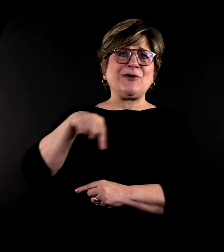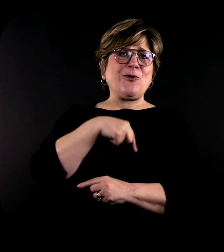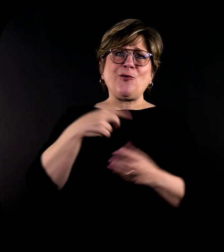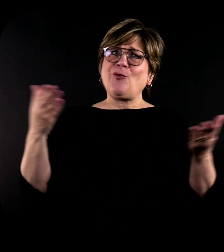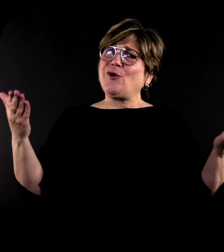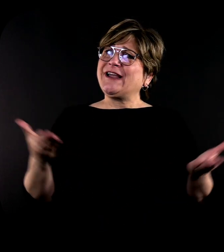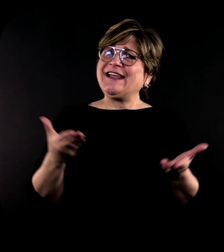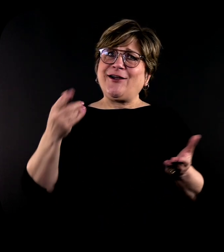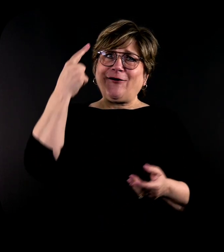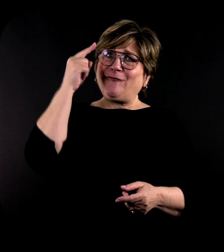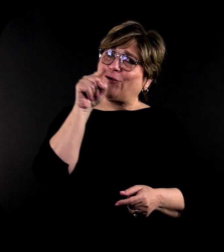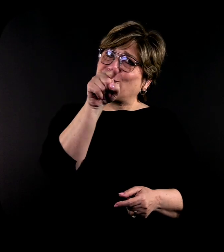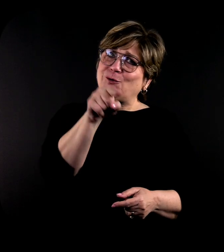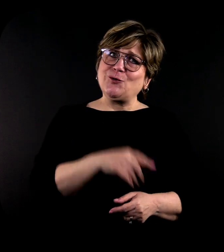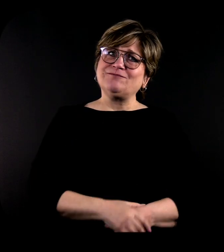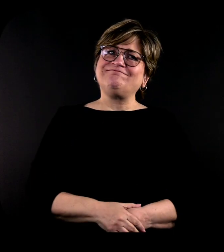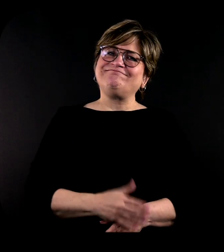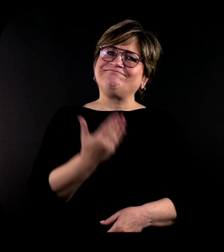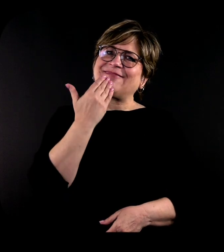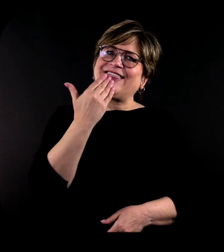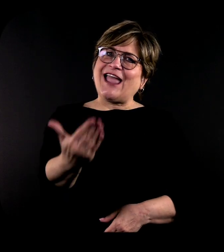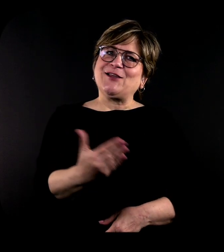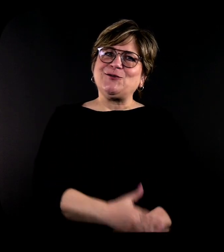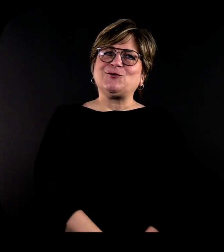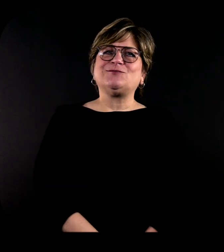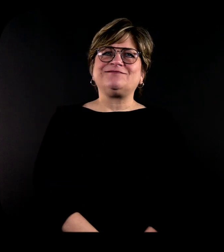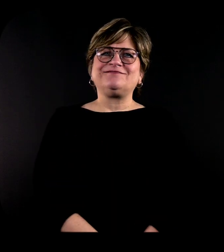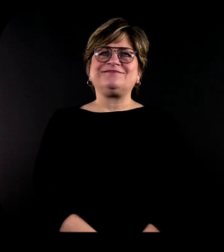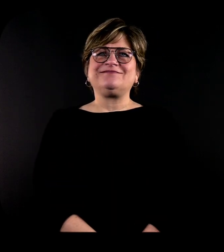We are here for you. Thank you!